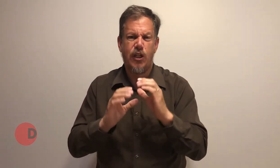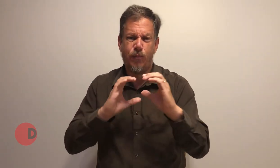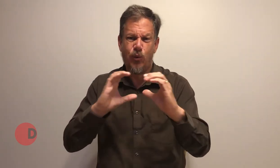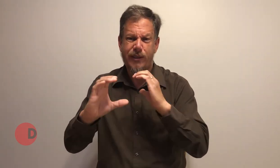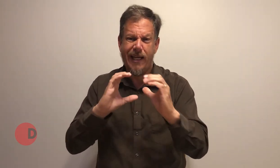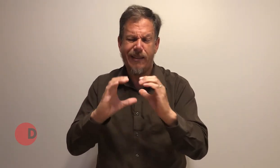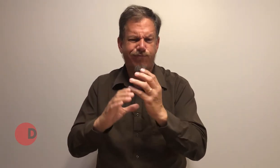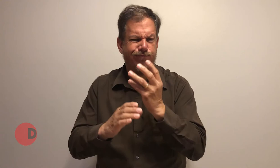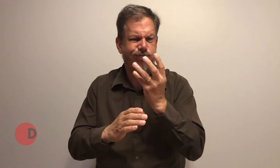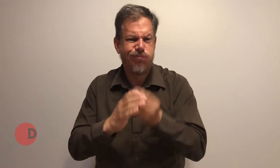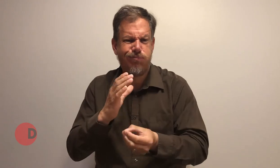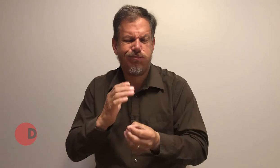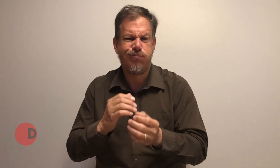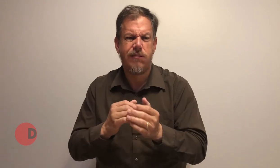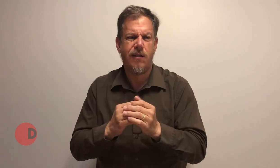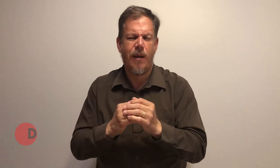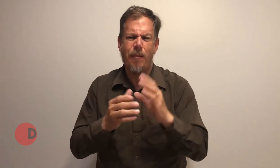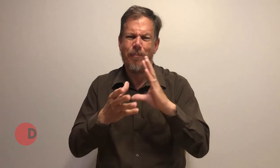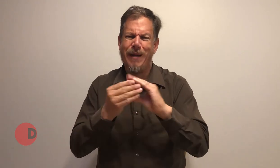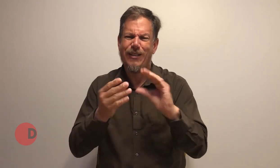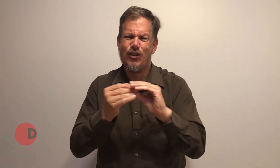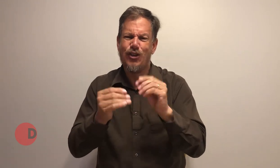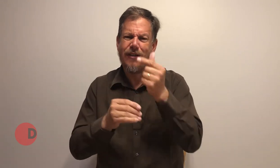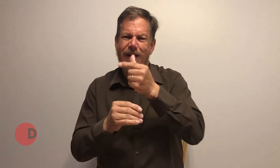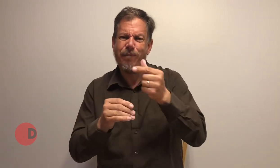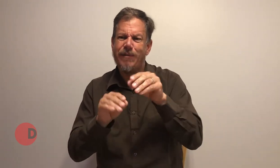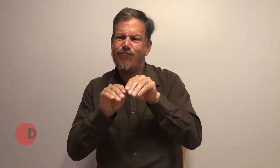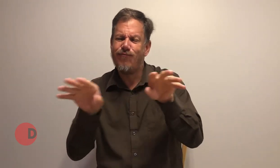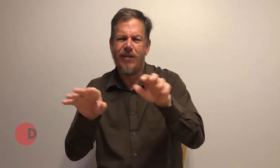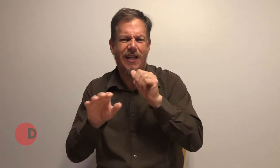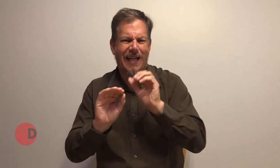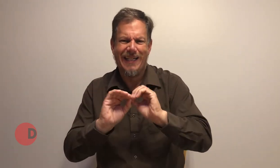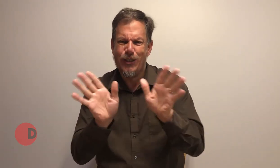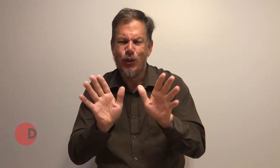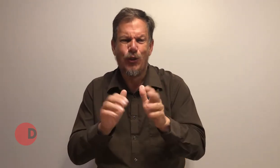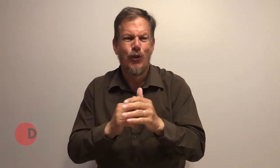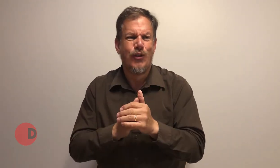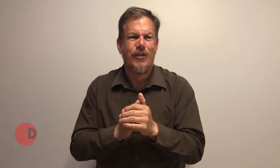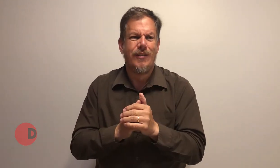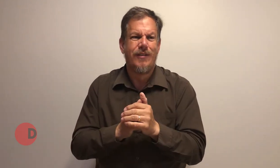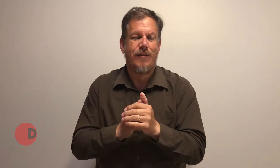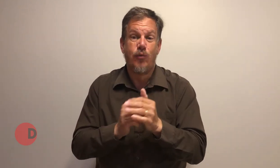The messages from the government of Canada were not clear.